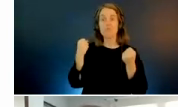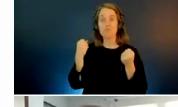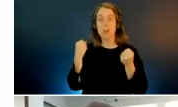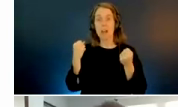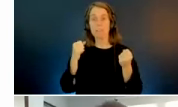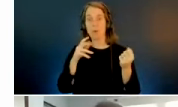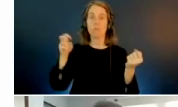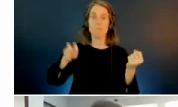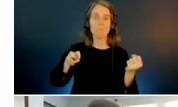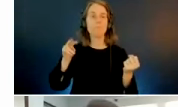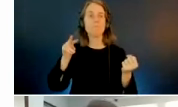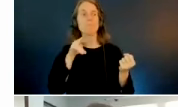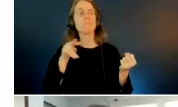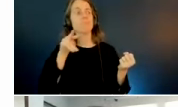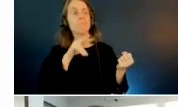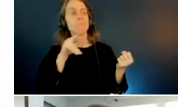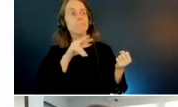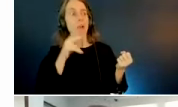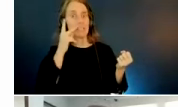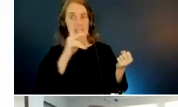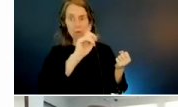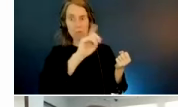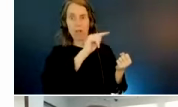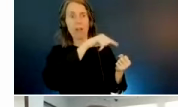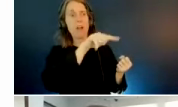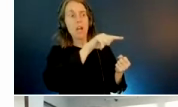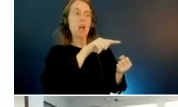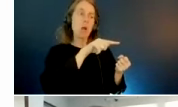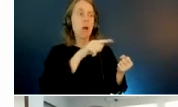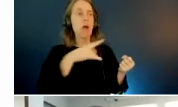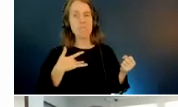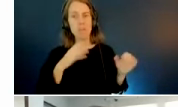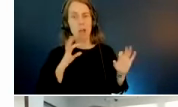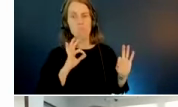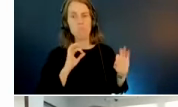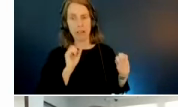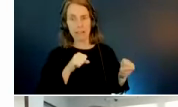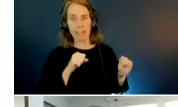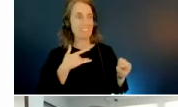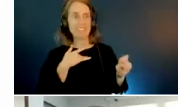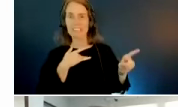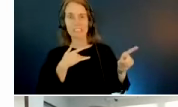with that might be a good idea um but there are limits to what we can do to help you